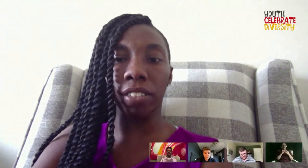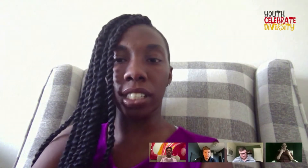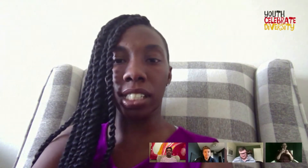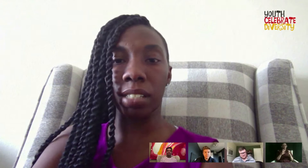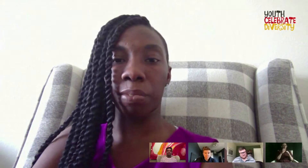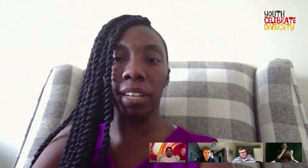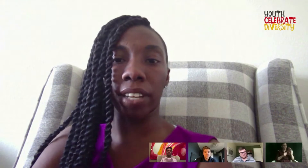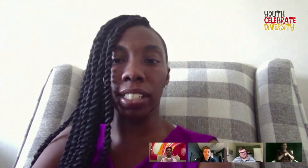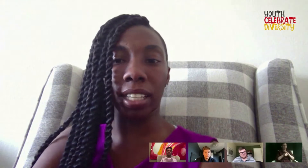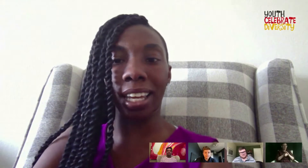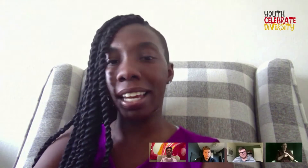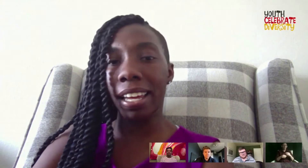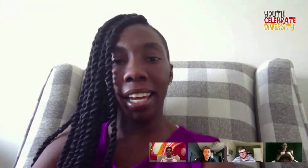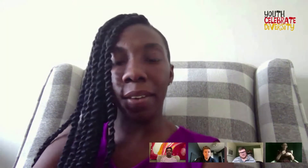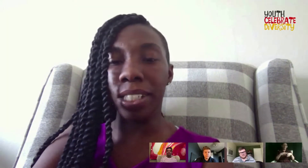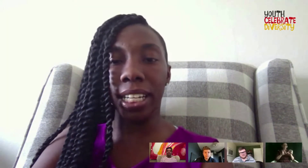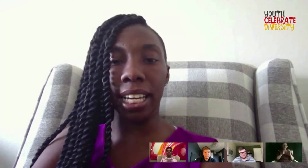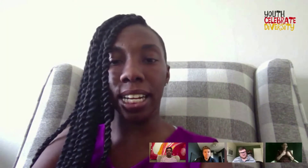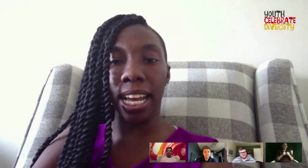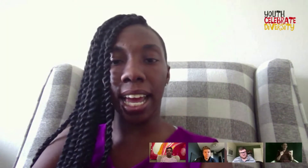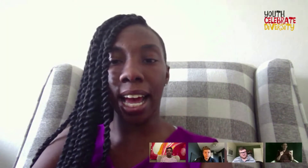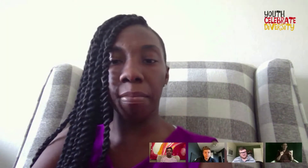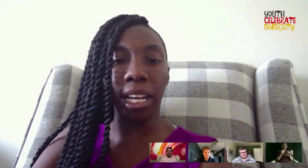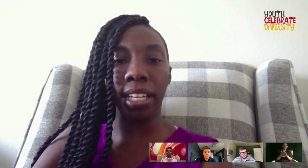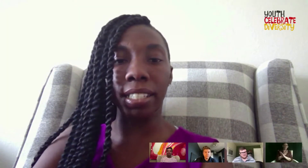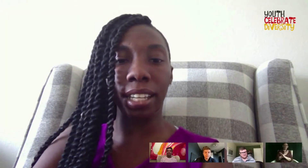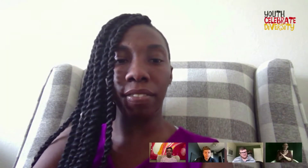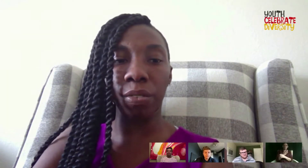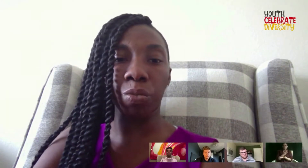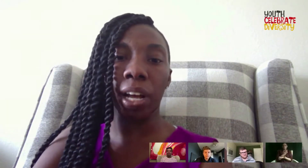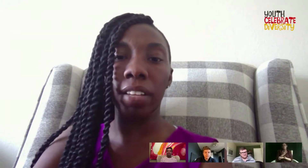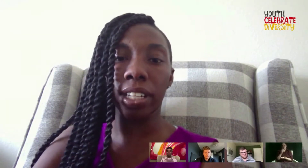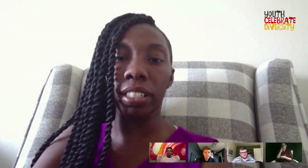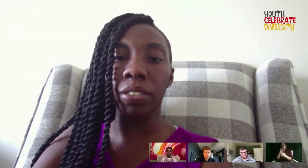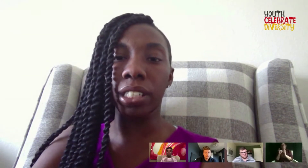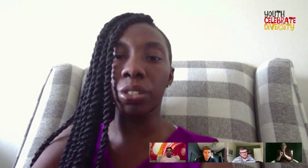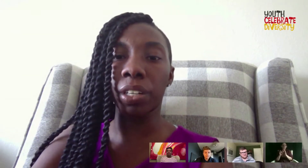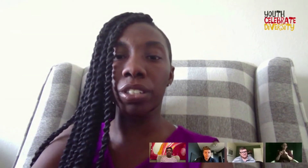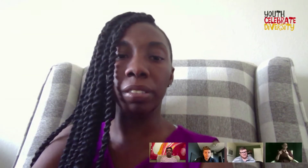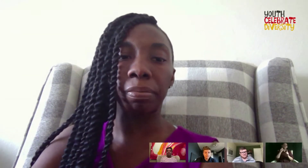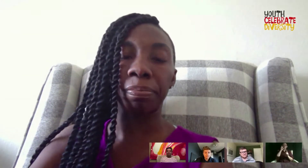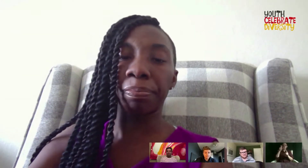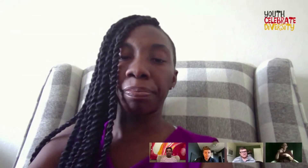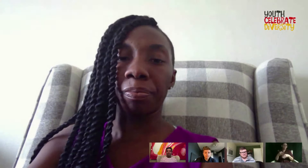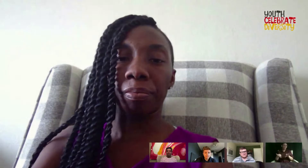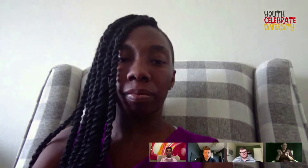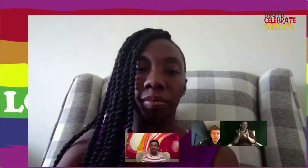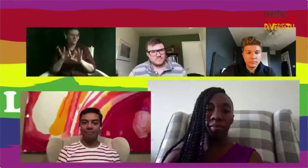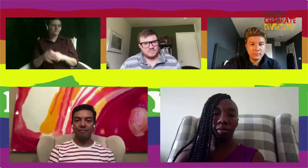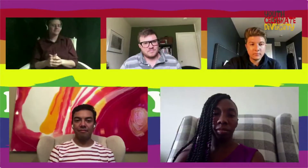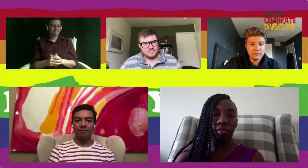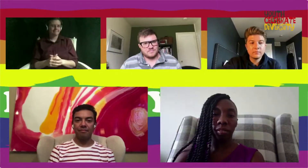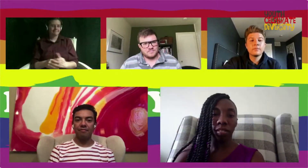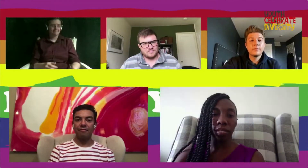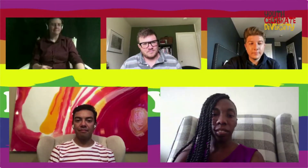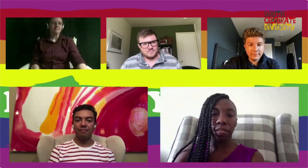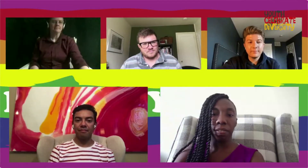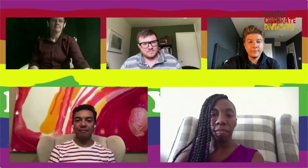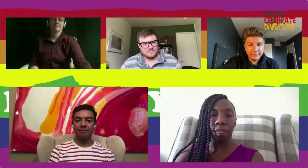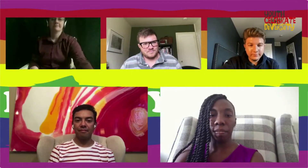versus previously it was an identity i had but i didn't see if it was relevant for situations